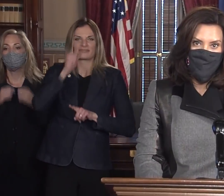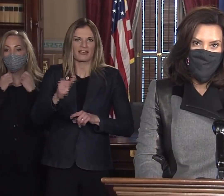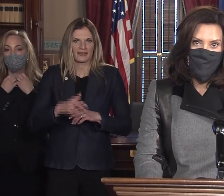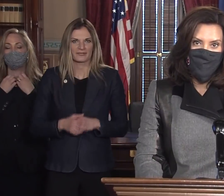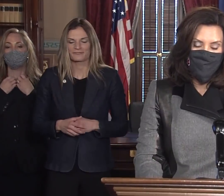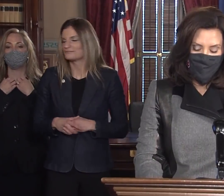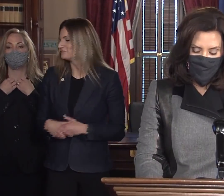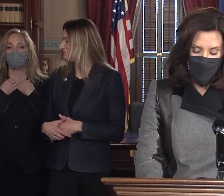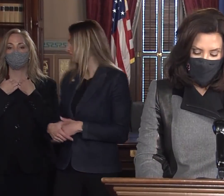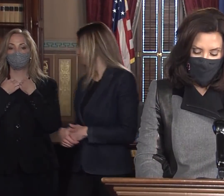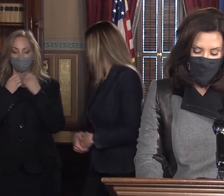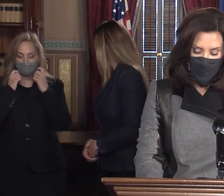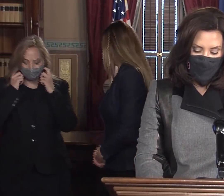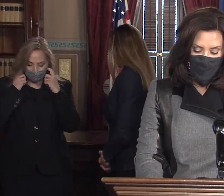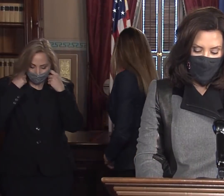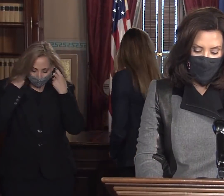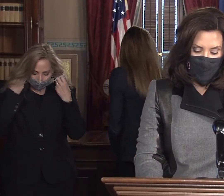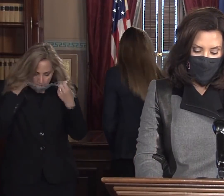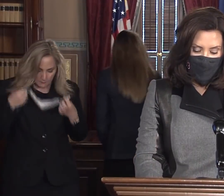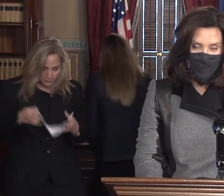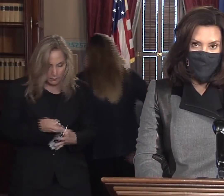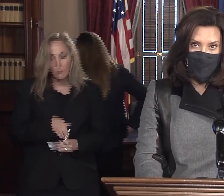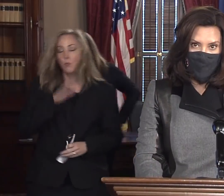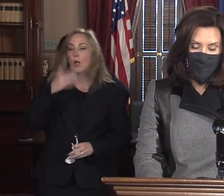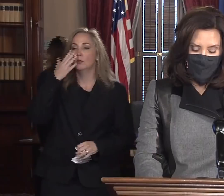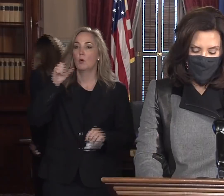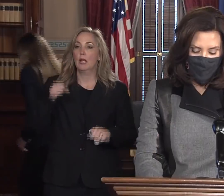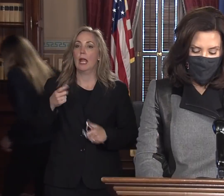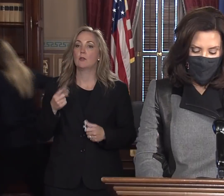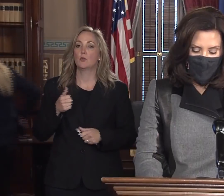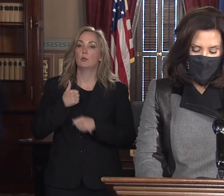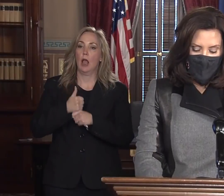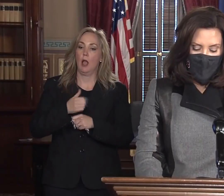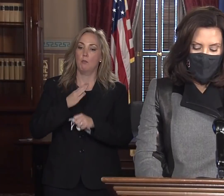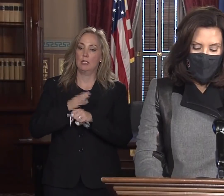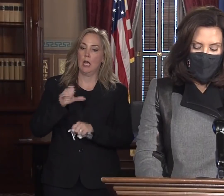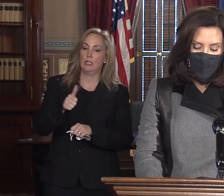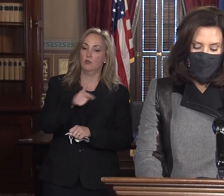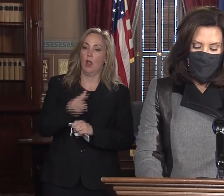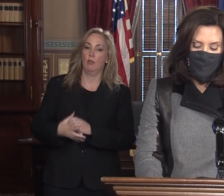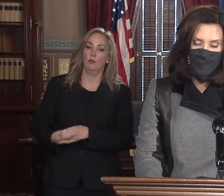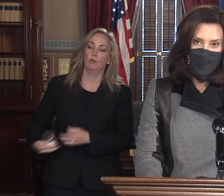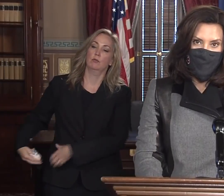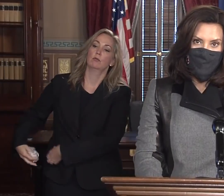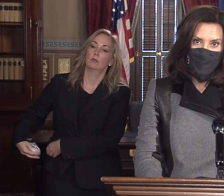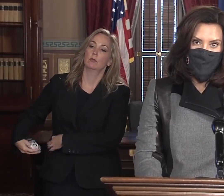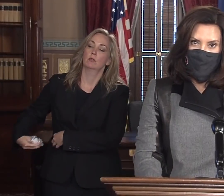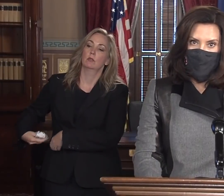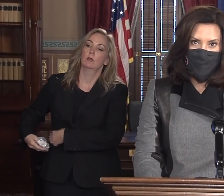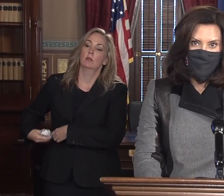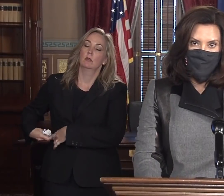VIRUS. BUT ALL OF US KNOW WHAT WE CAN DO TO HELP PROTECT ONE ANOTHER